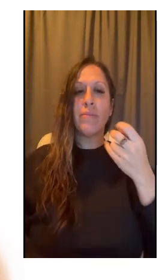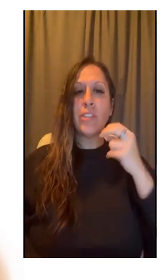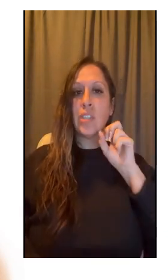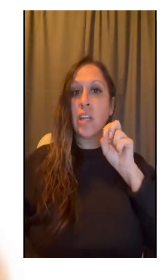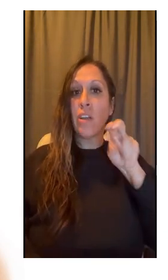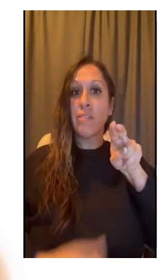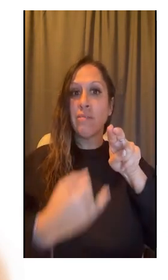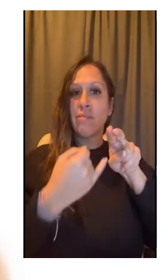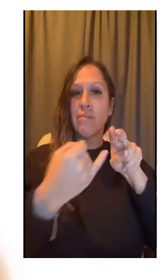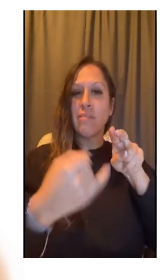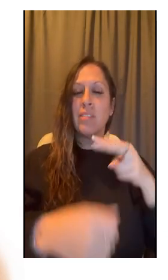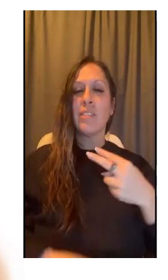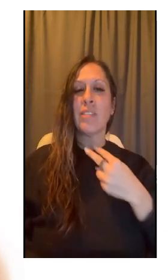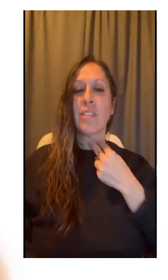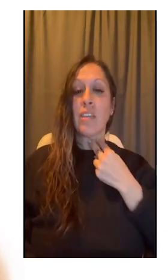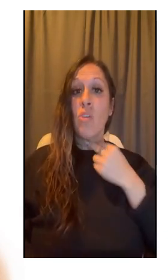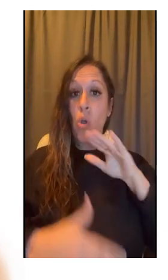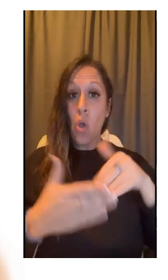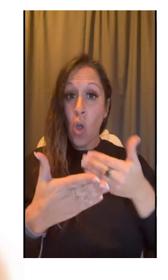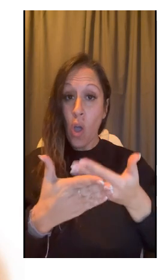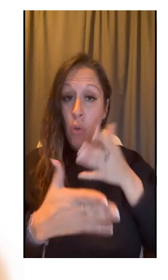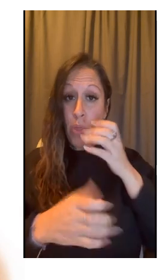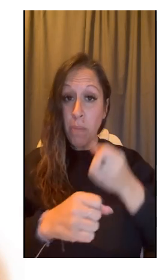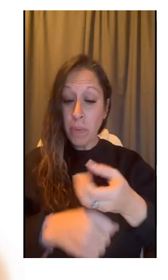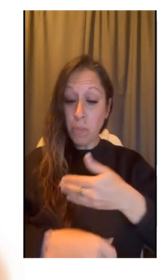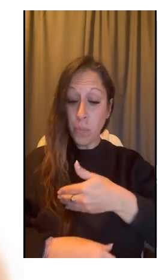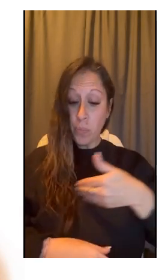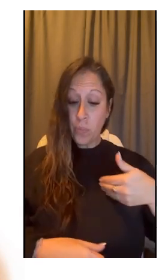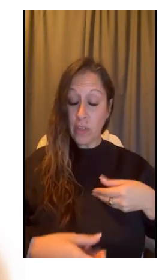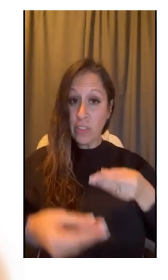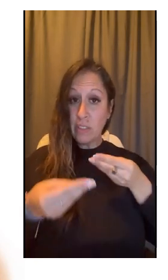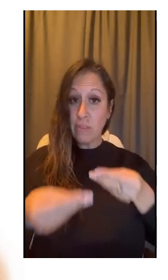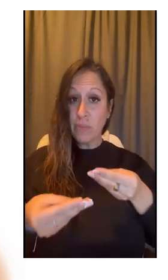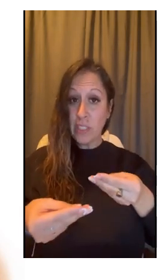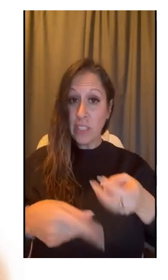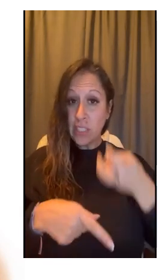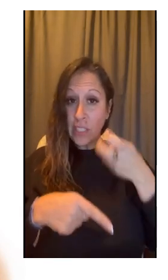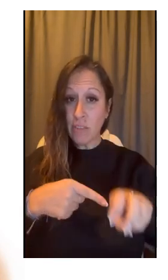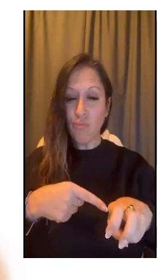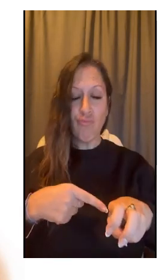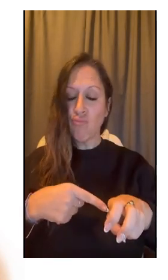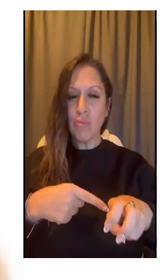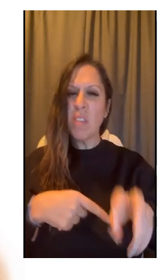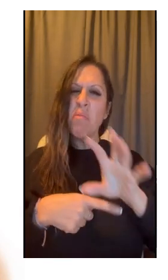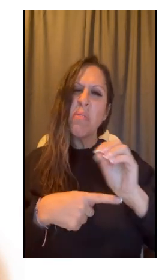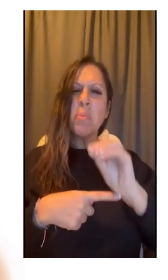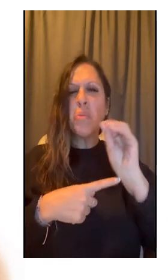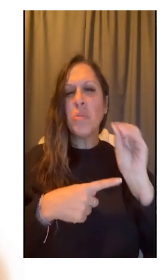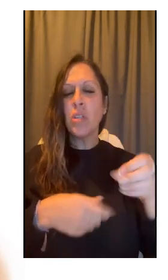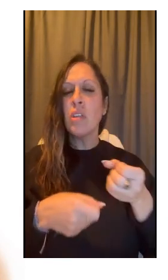Not all of these tongue ties will make breastfeeding difficult, so about 50% of these Will cause trouble with breastfeeding.